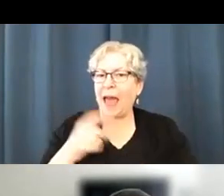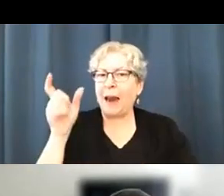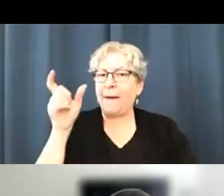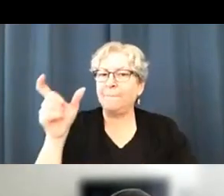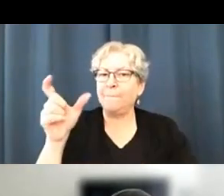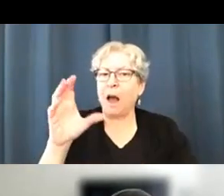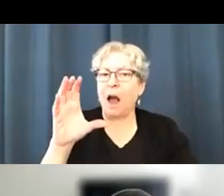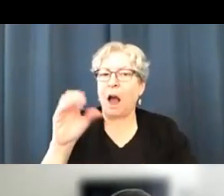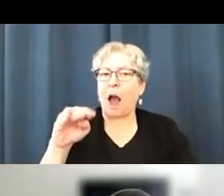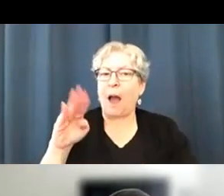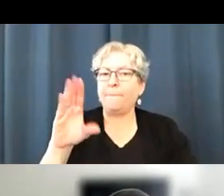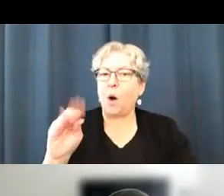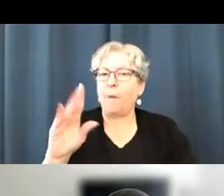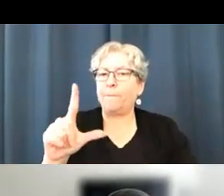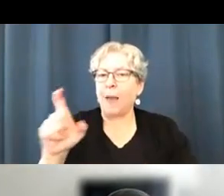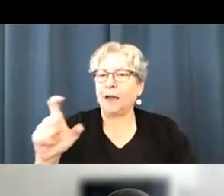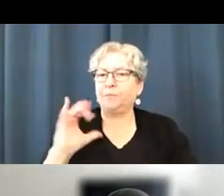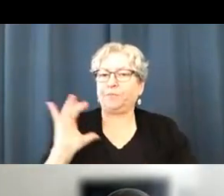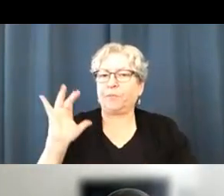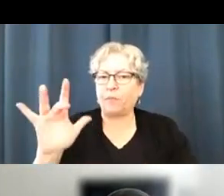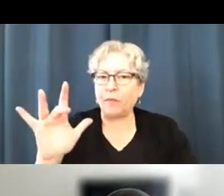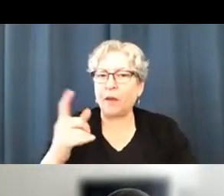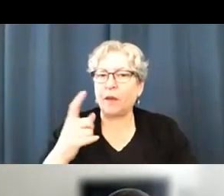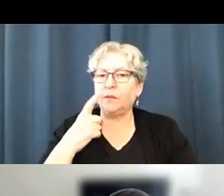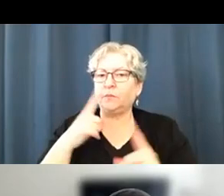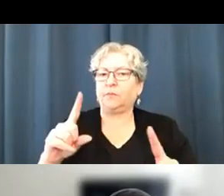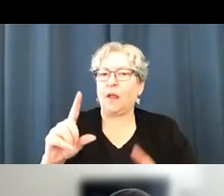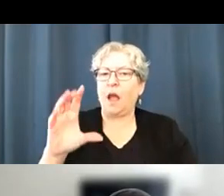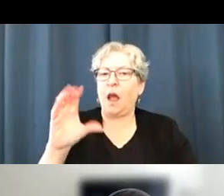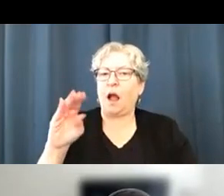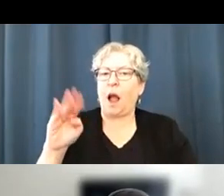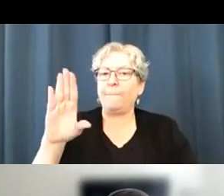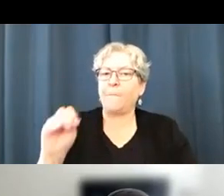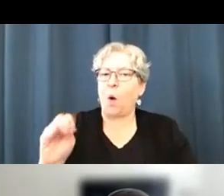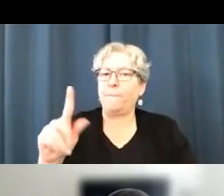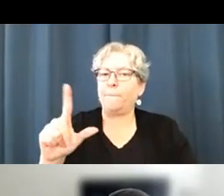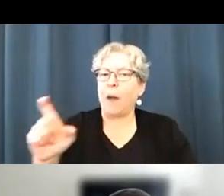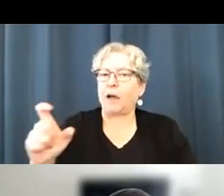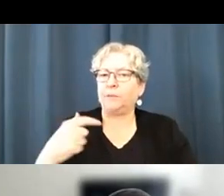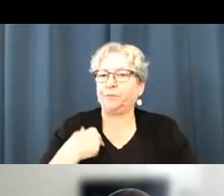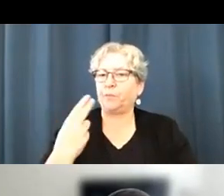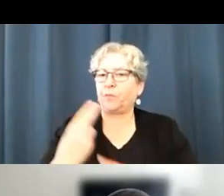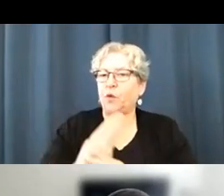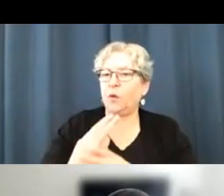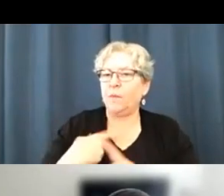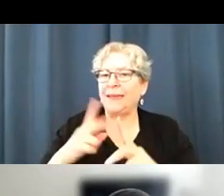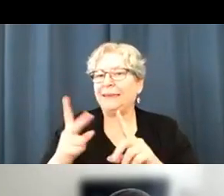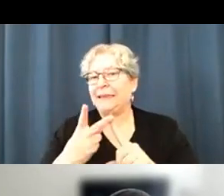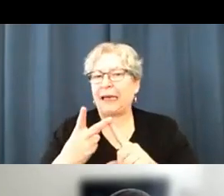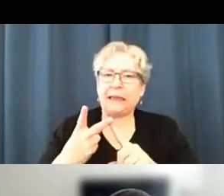as soon as they tabbed into it, it was announced combo box. I had to literally use my second technique, which is using the arrow keys